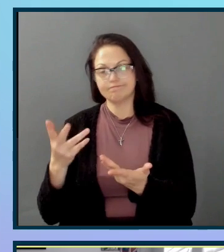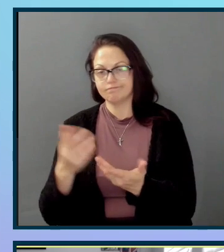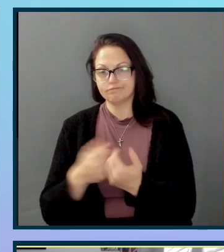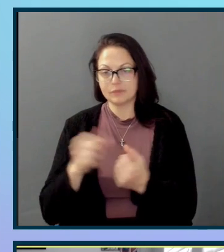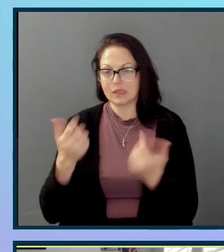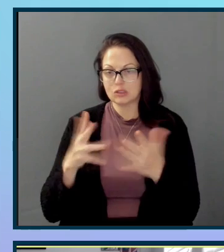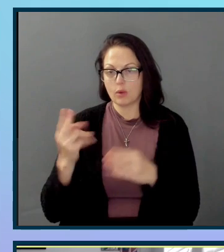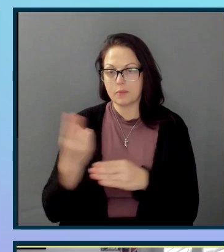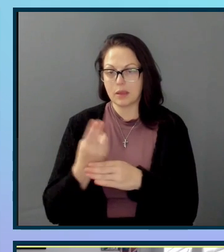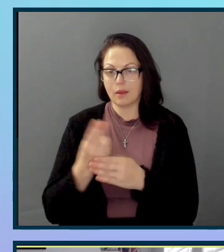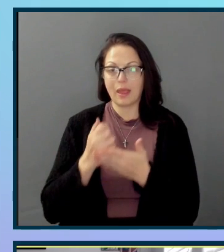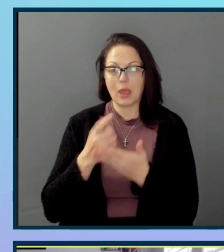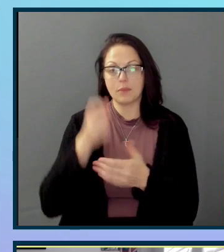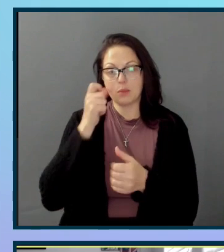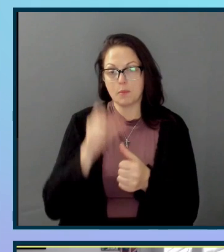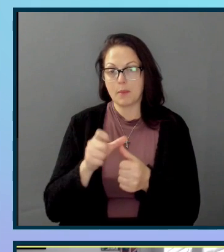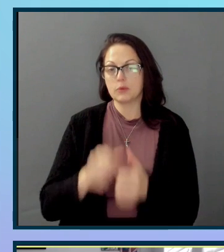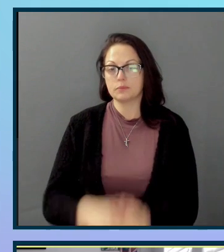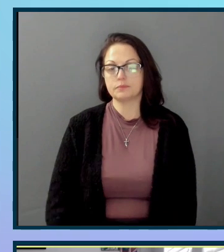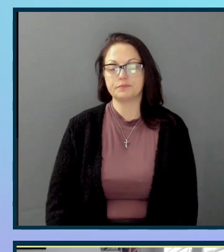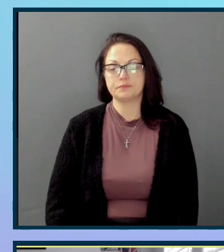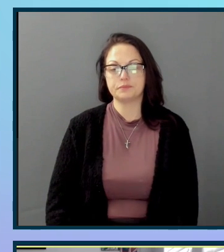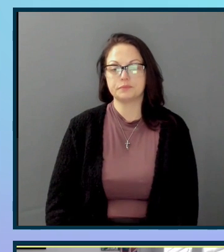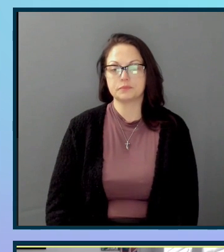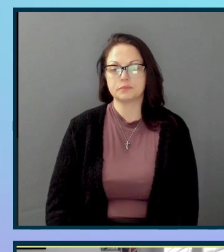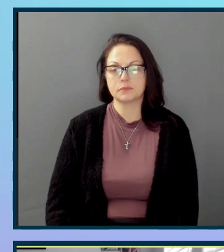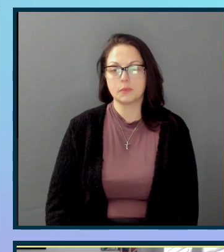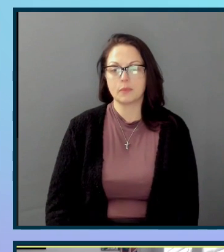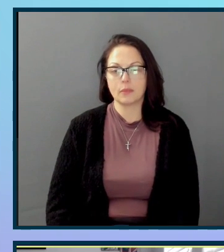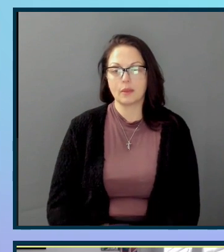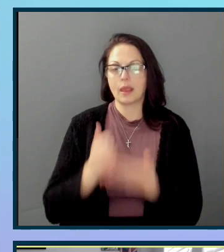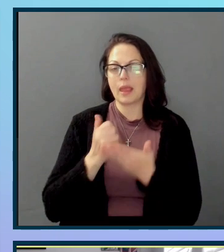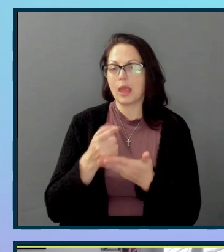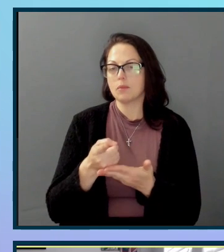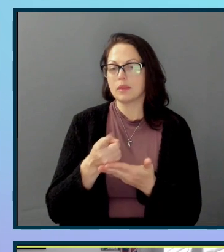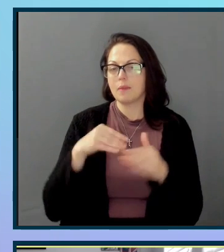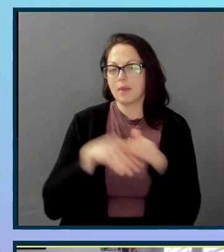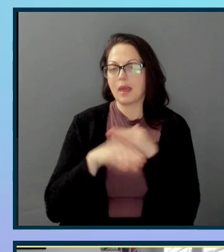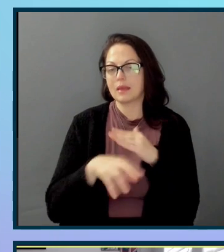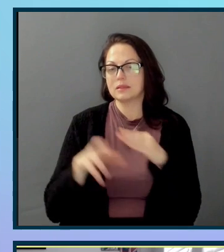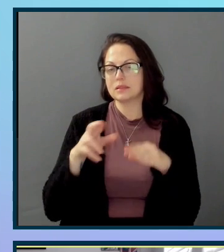Help them remember what they just did. Help them access a reference information from a previous step on the screen.